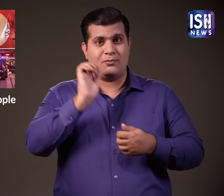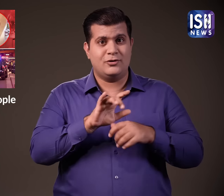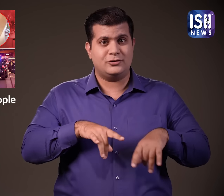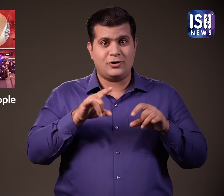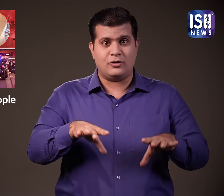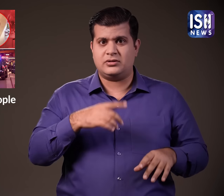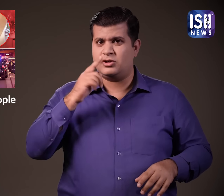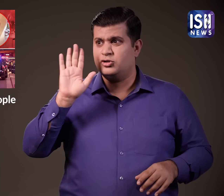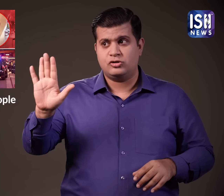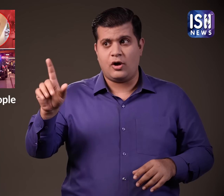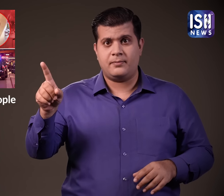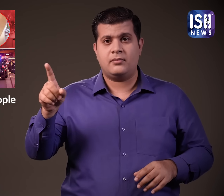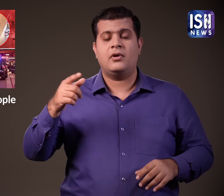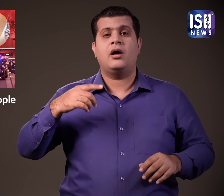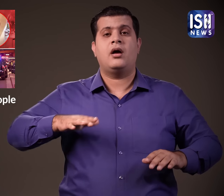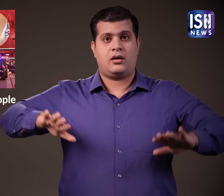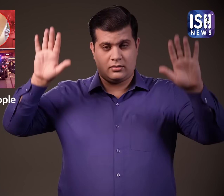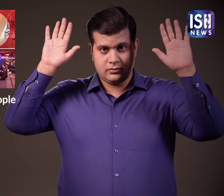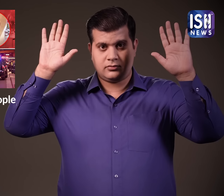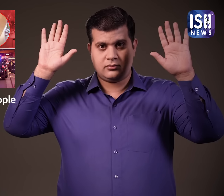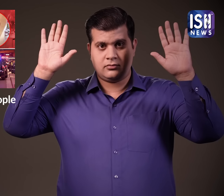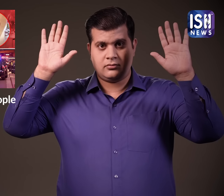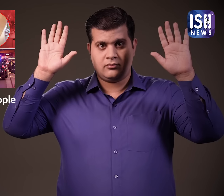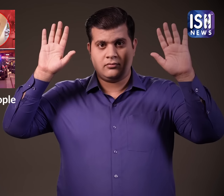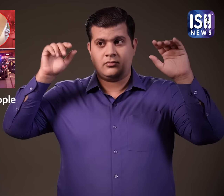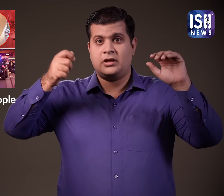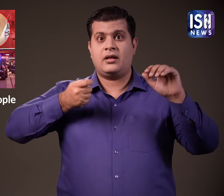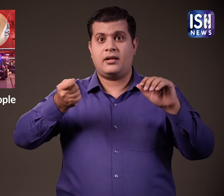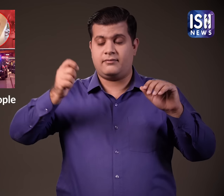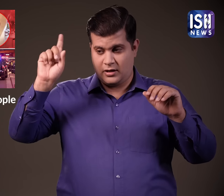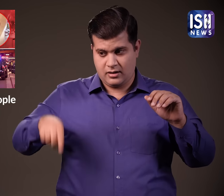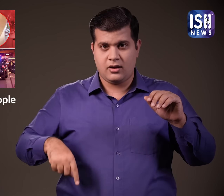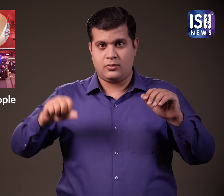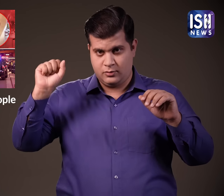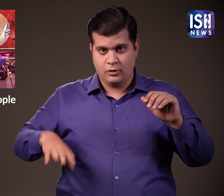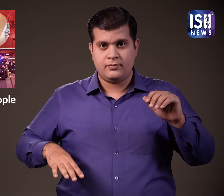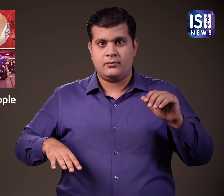She called out the culprit and asked him to drop his weapon and raise his arms.